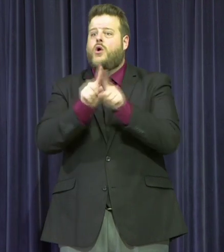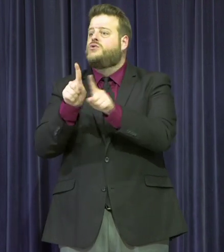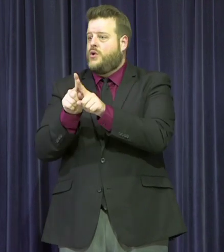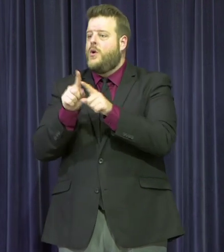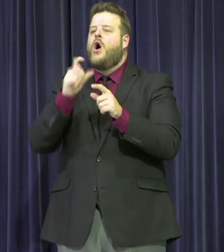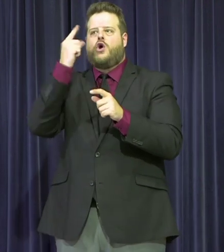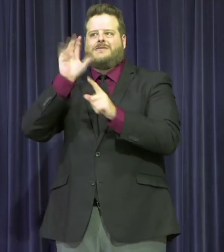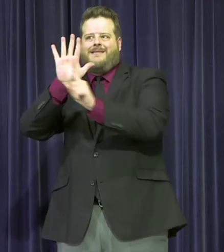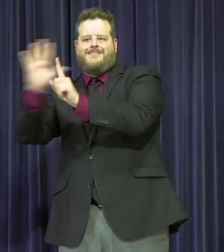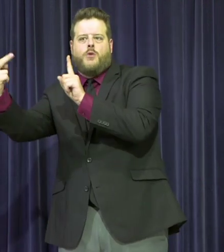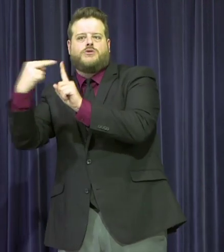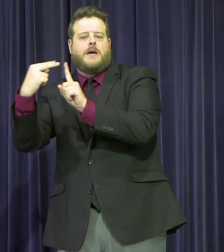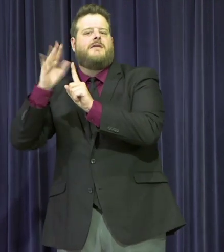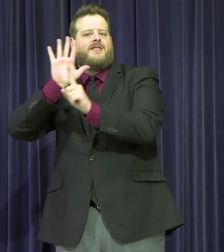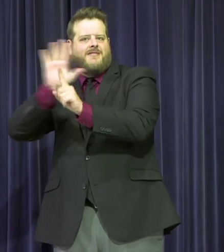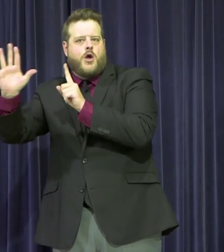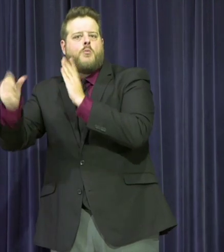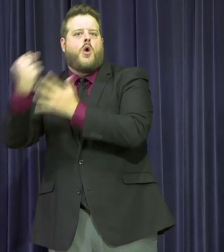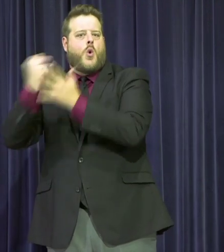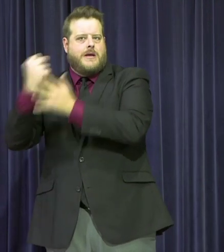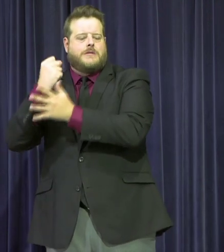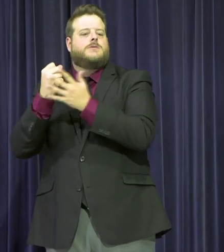Understanding from their prospectives about their priorities, what they have been seeing.